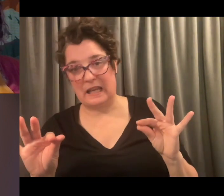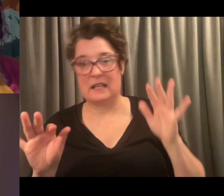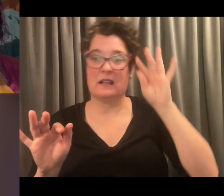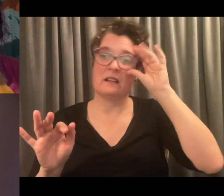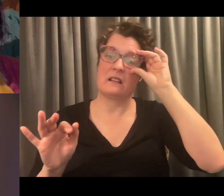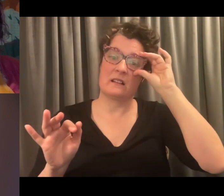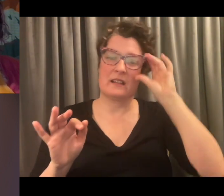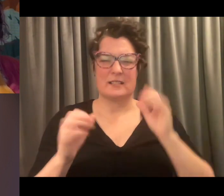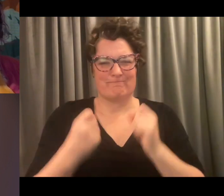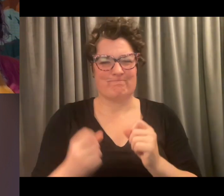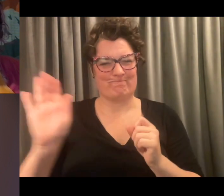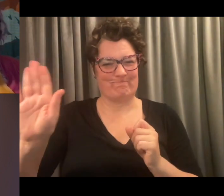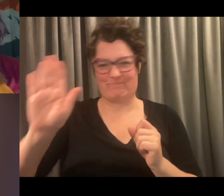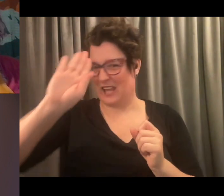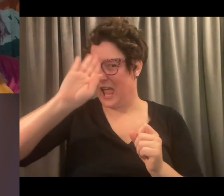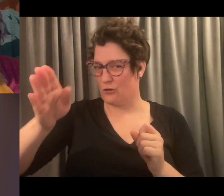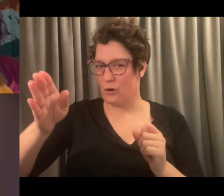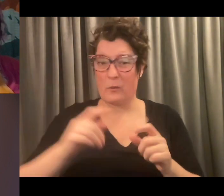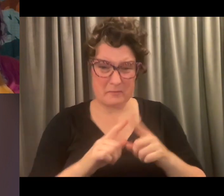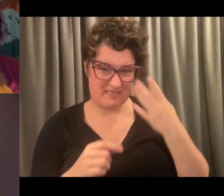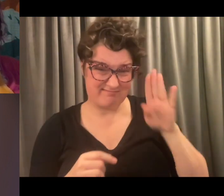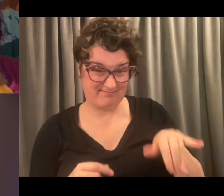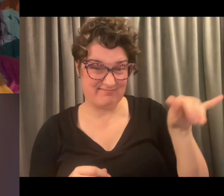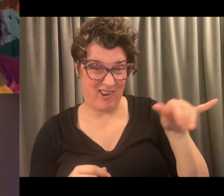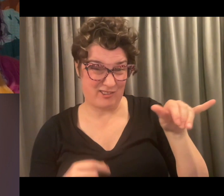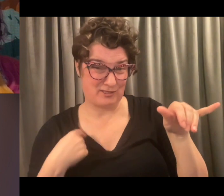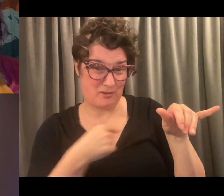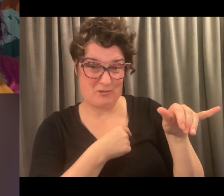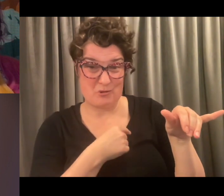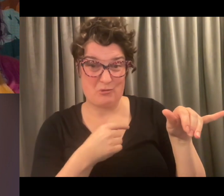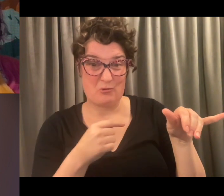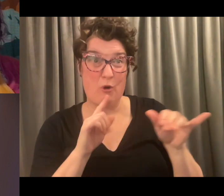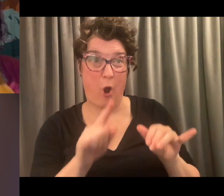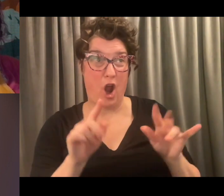But it's also like we're looking at two aspects of the same being. Nomy: Mm-hmm.